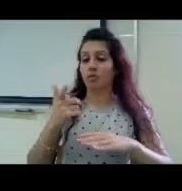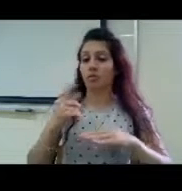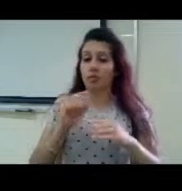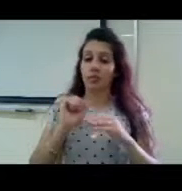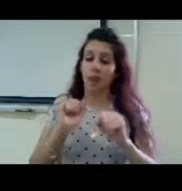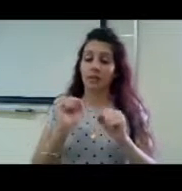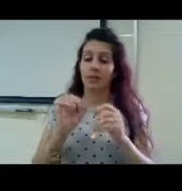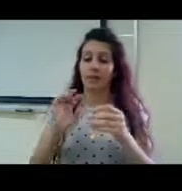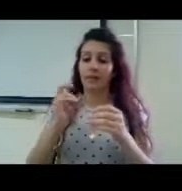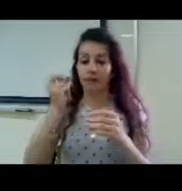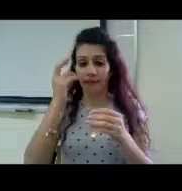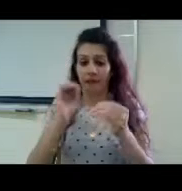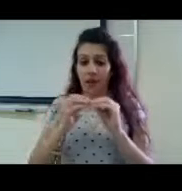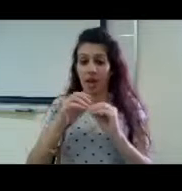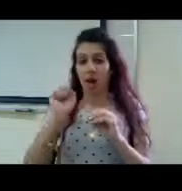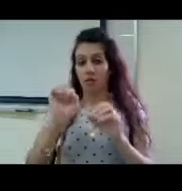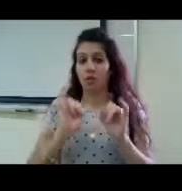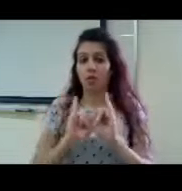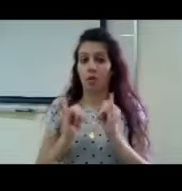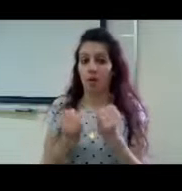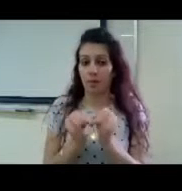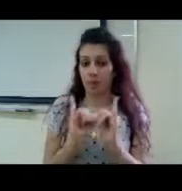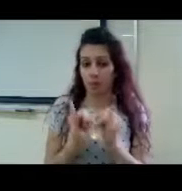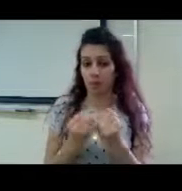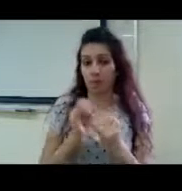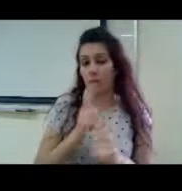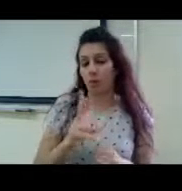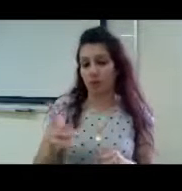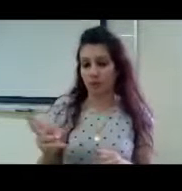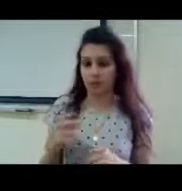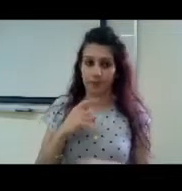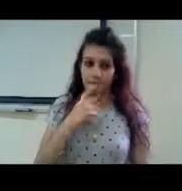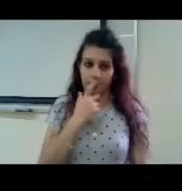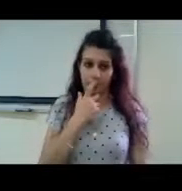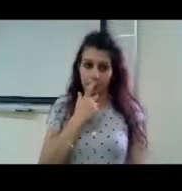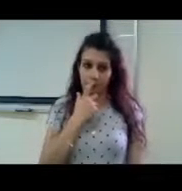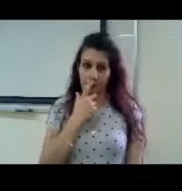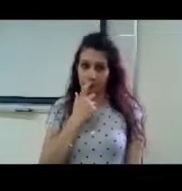have done so the first is in Uganda where a Calibri has been installed on a